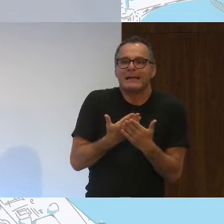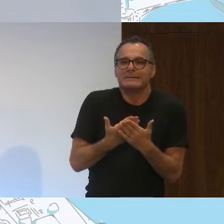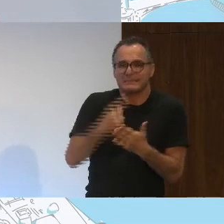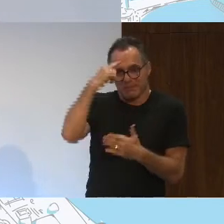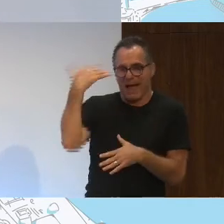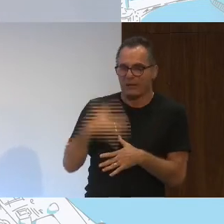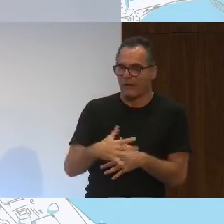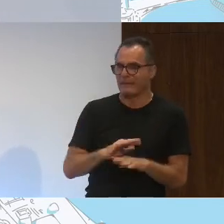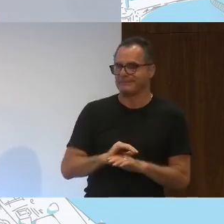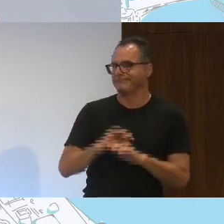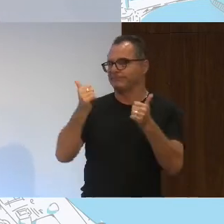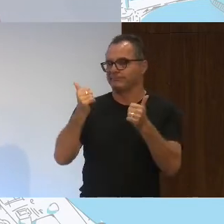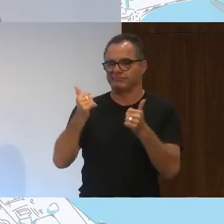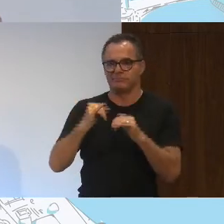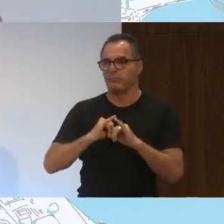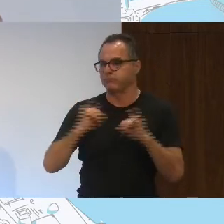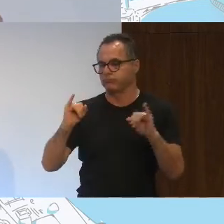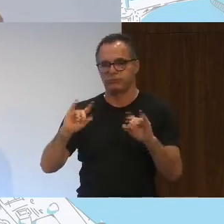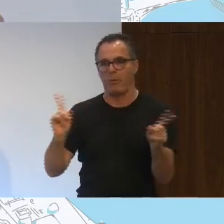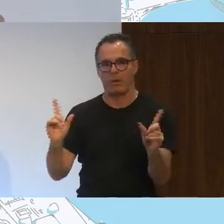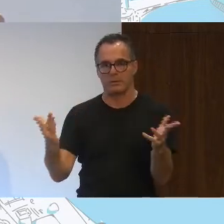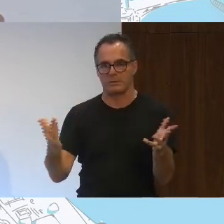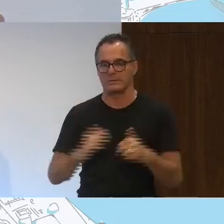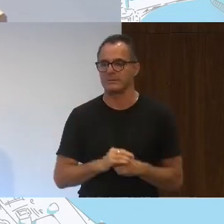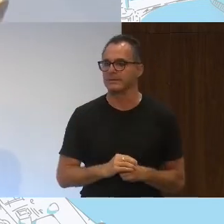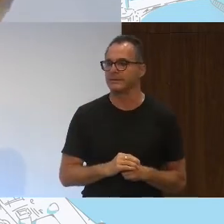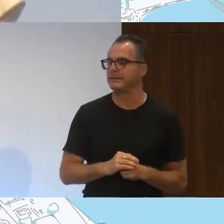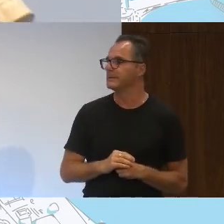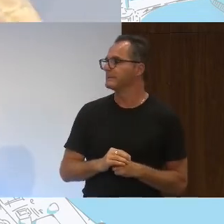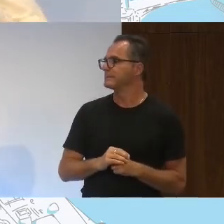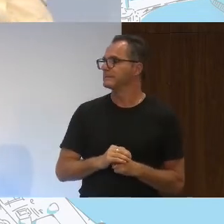I think another question to come is that so sumatriptan